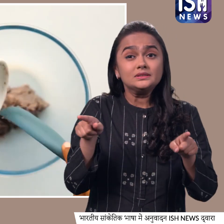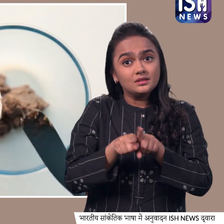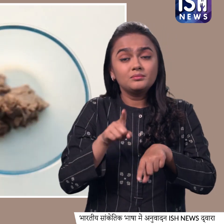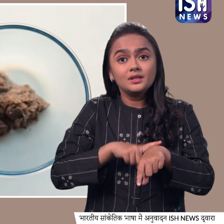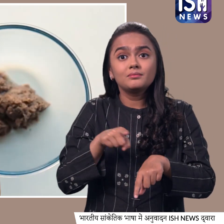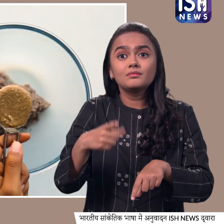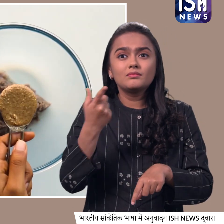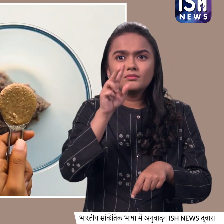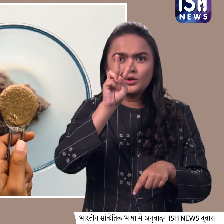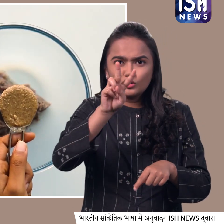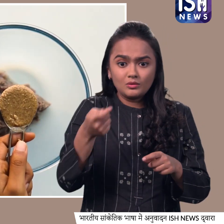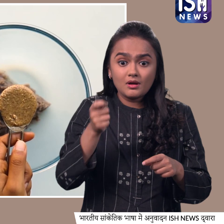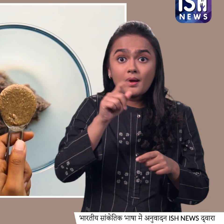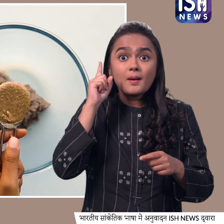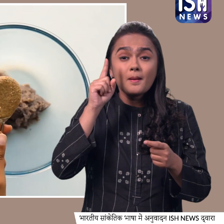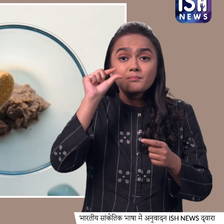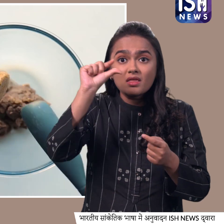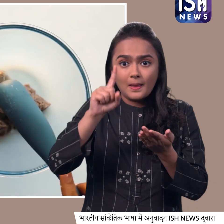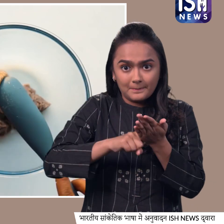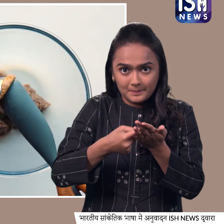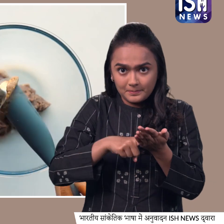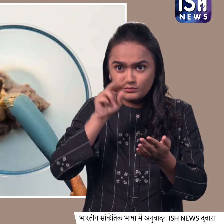Along with that add 2 Tbsp almond butter,